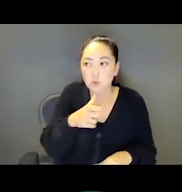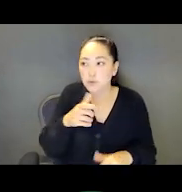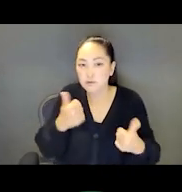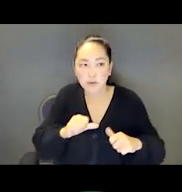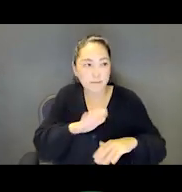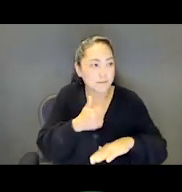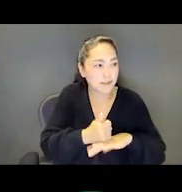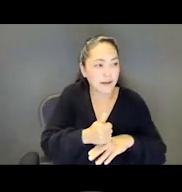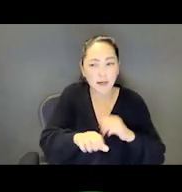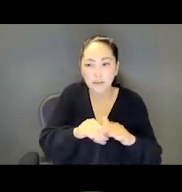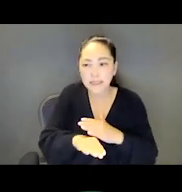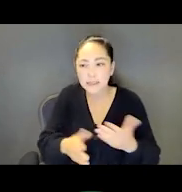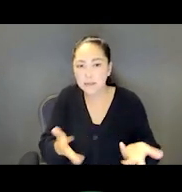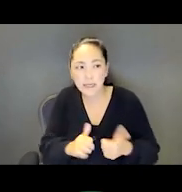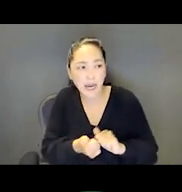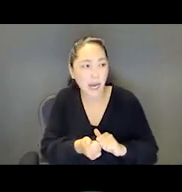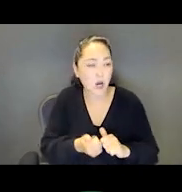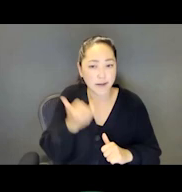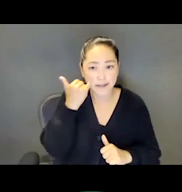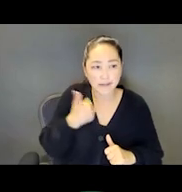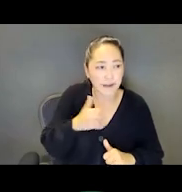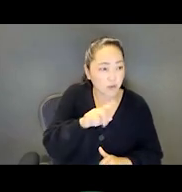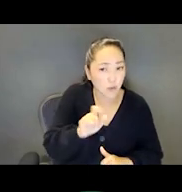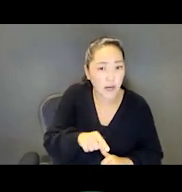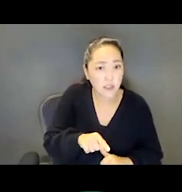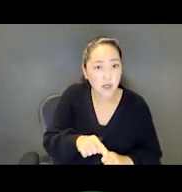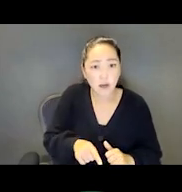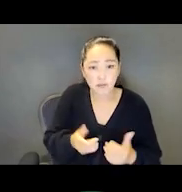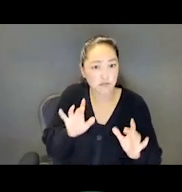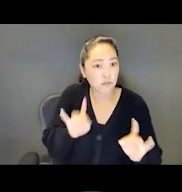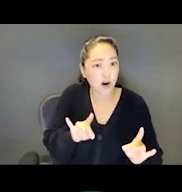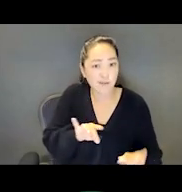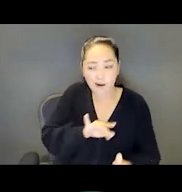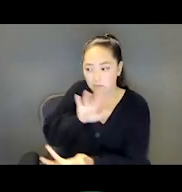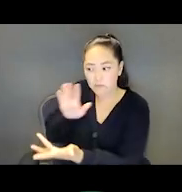and have questions and that person can probably most probably.